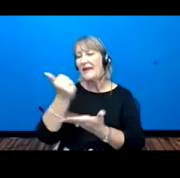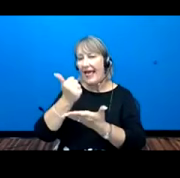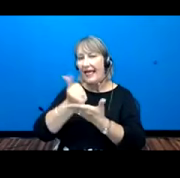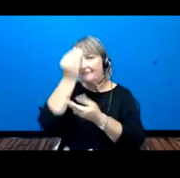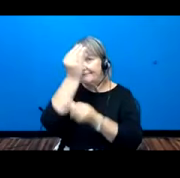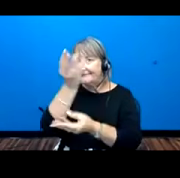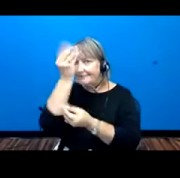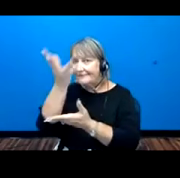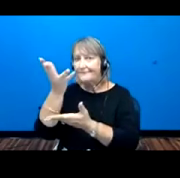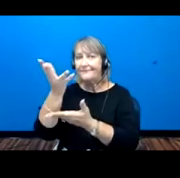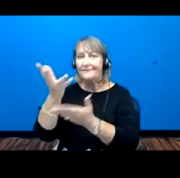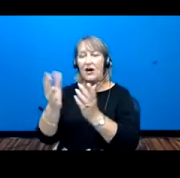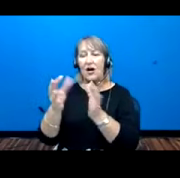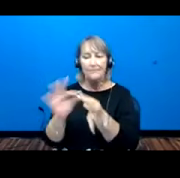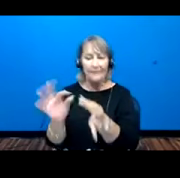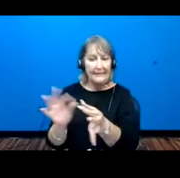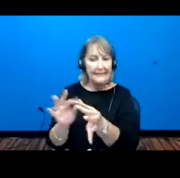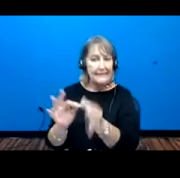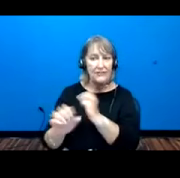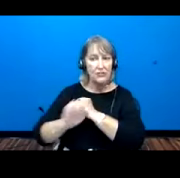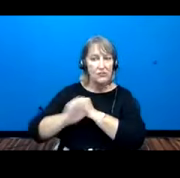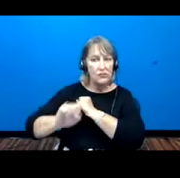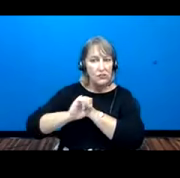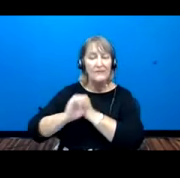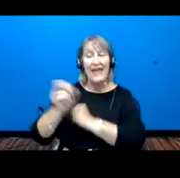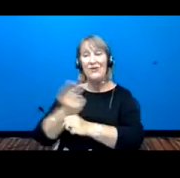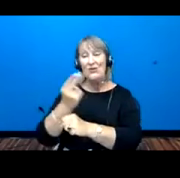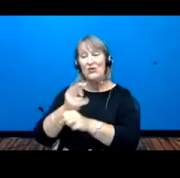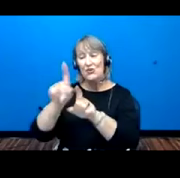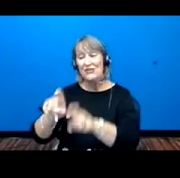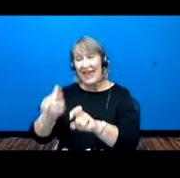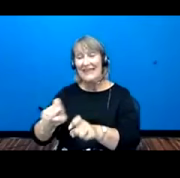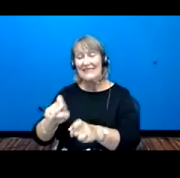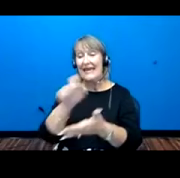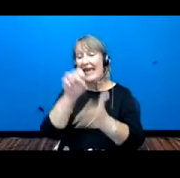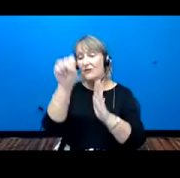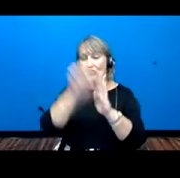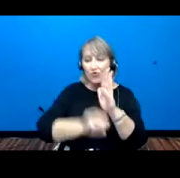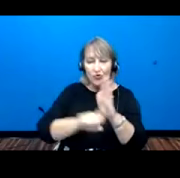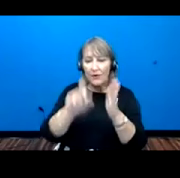but also helping support in user testing and script development and all of those very important pieces